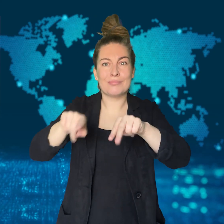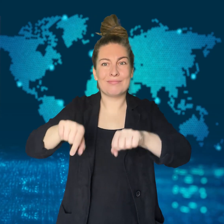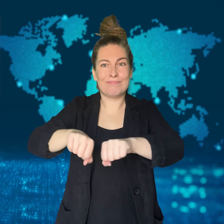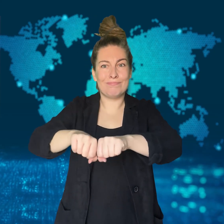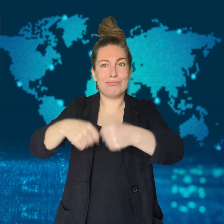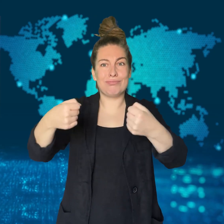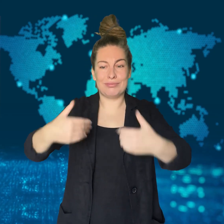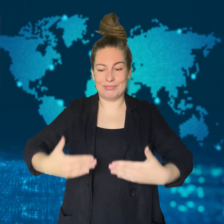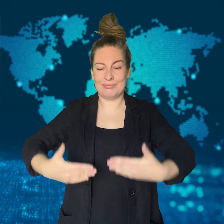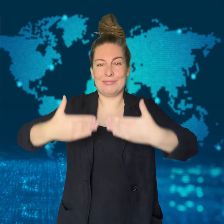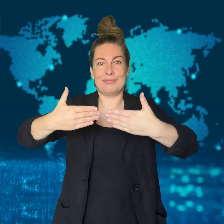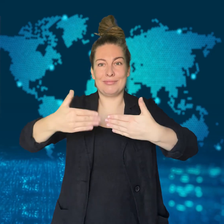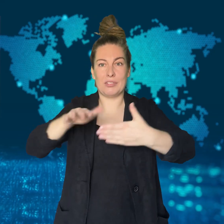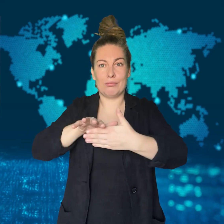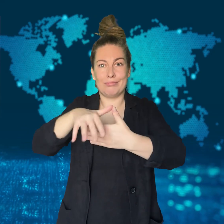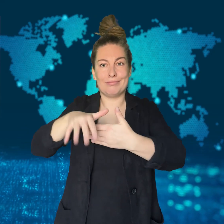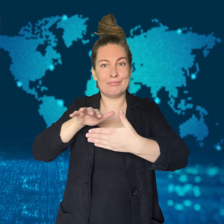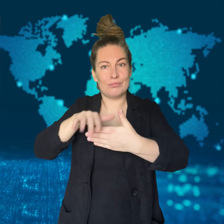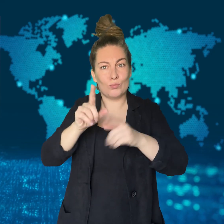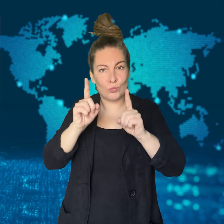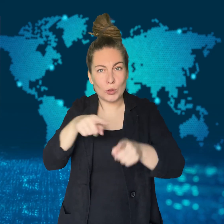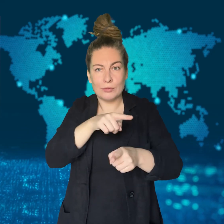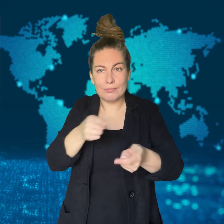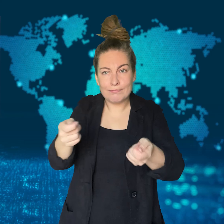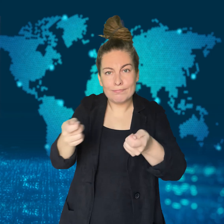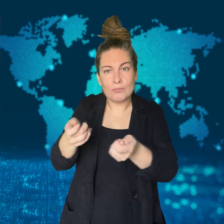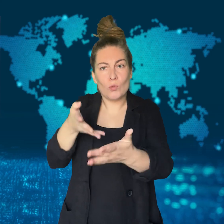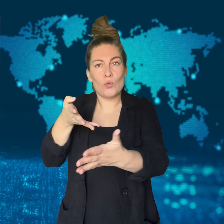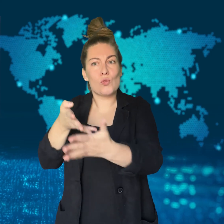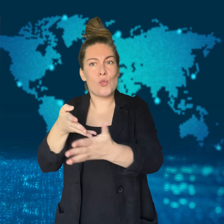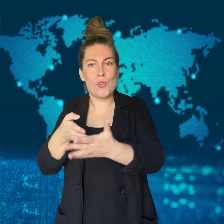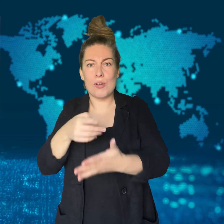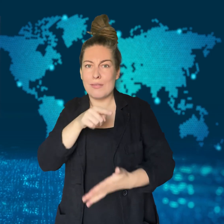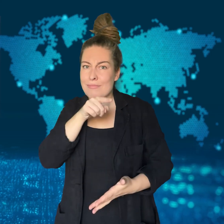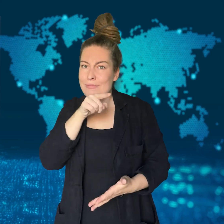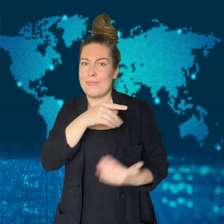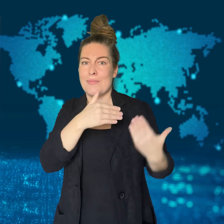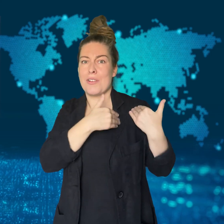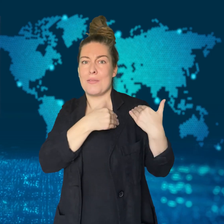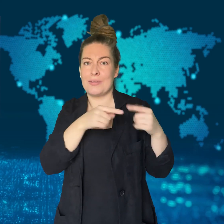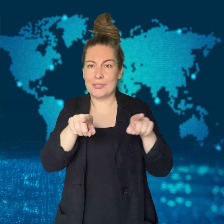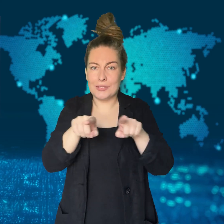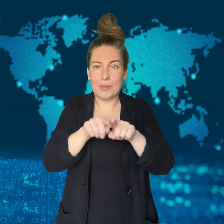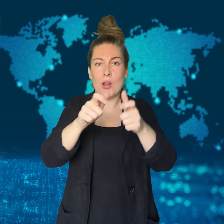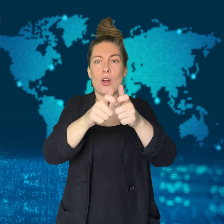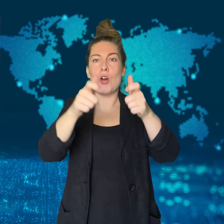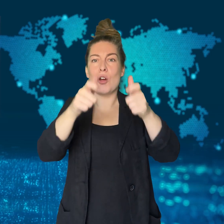its joint venture with Vale, an iron-ore mining company,